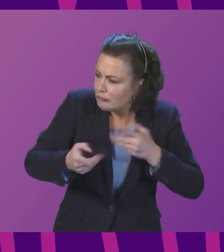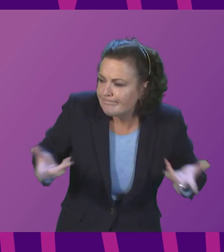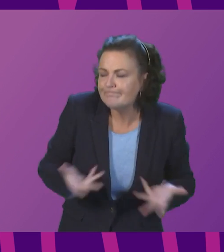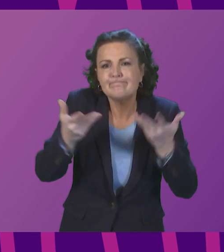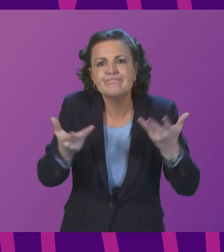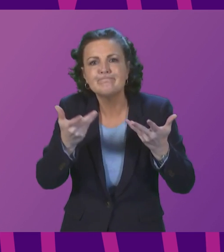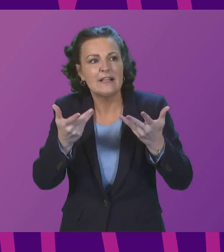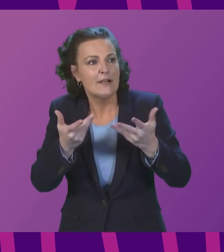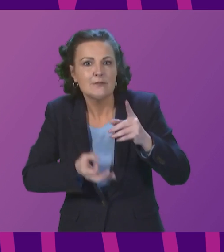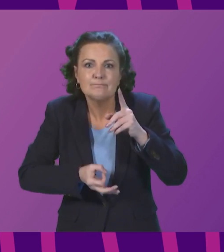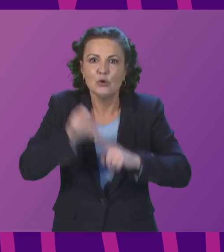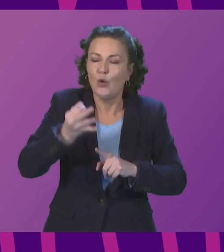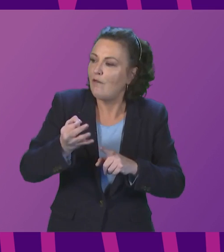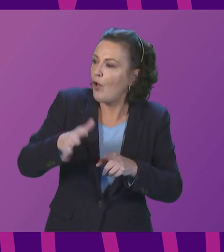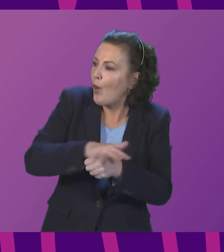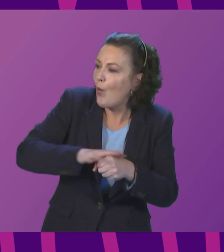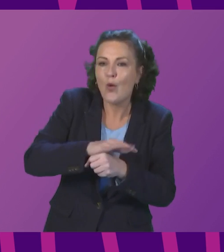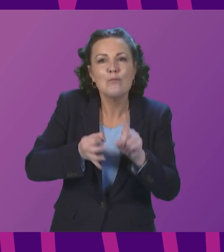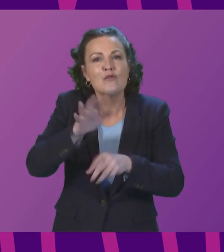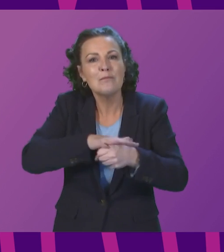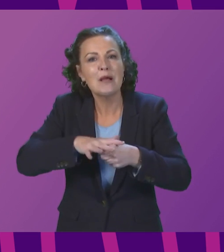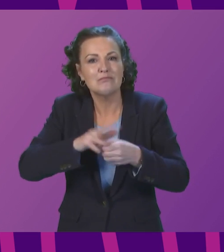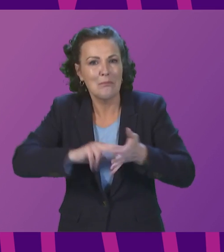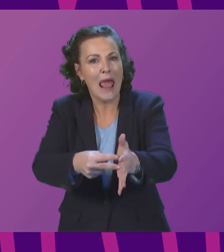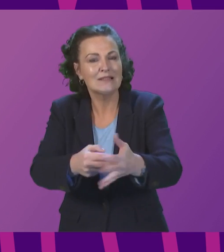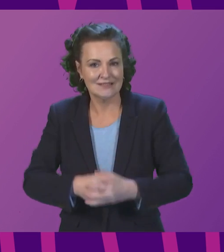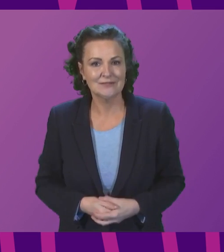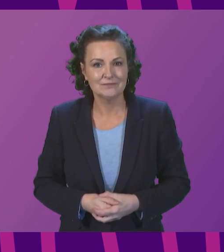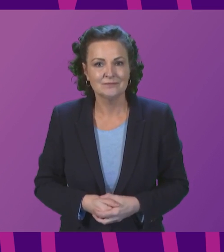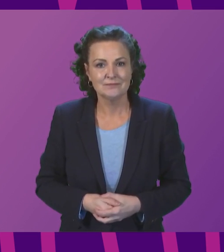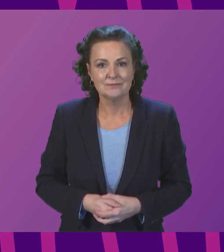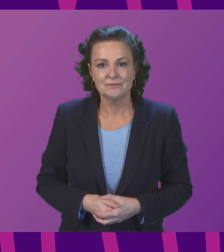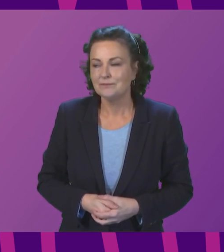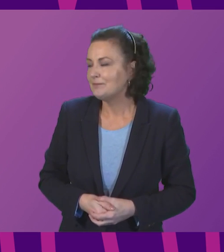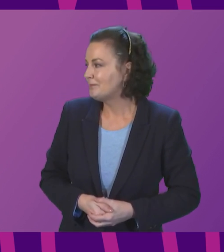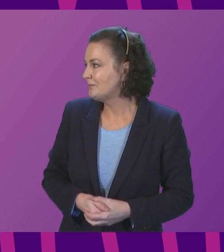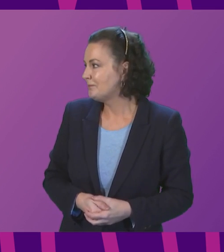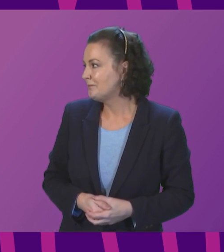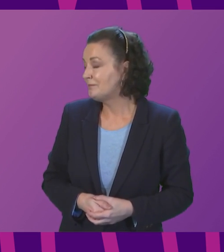to clear backlogs and meet targets. I thank the First Minister for her answer.